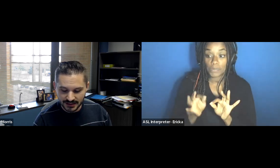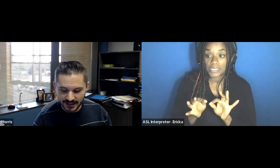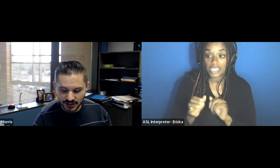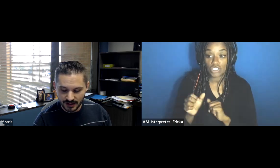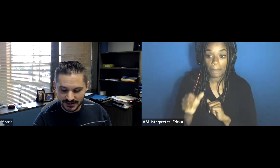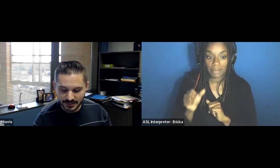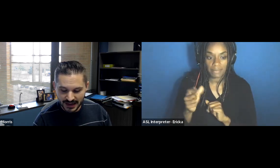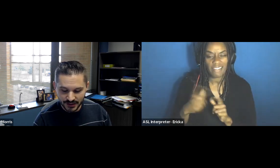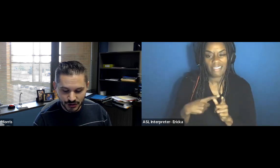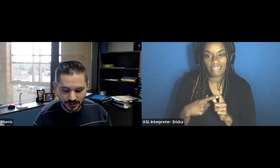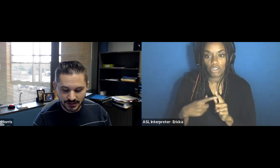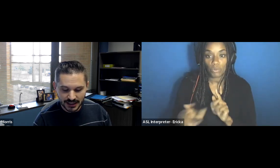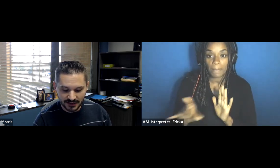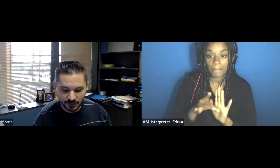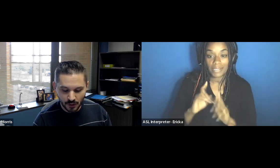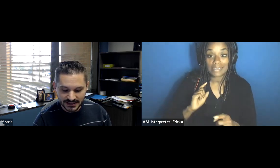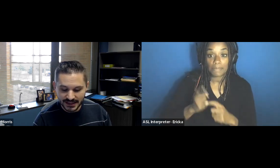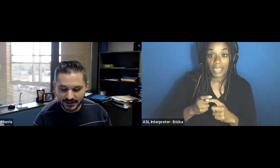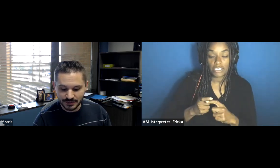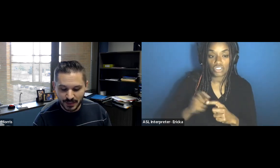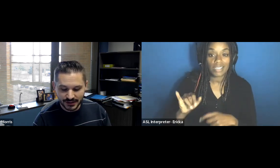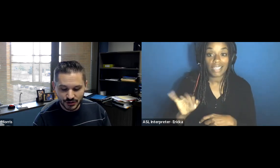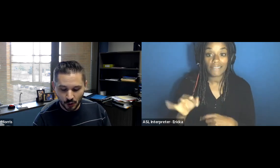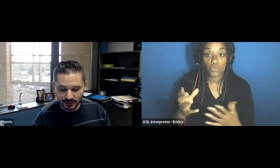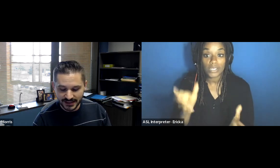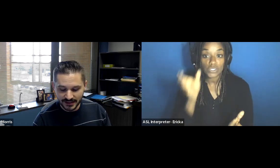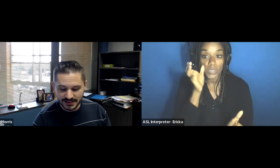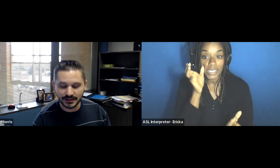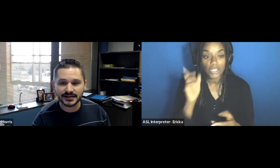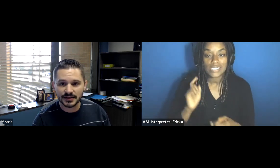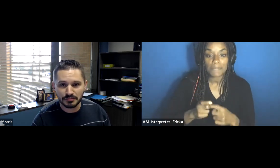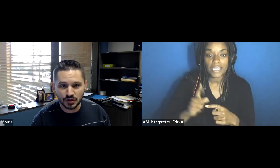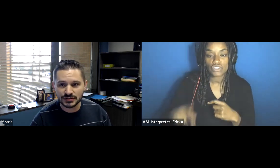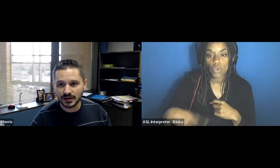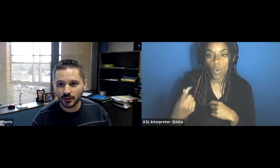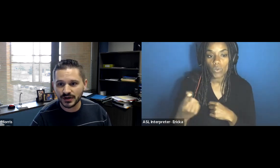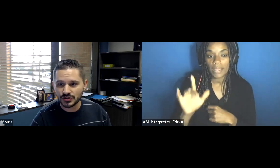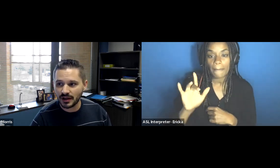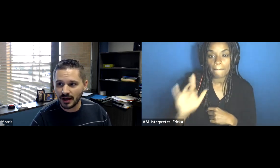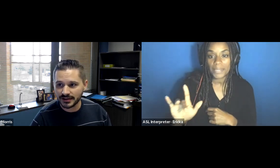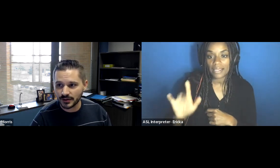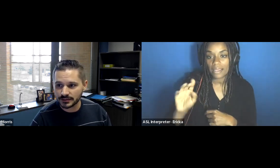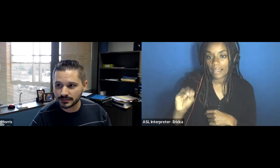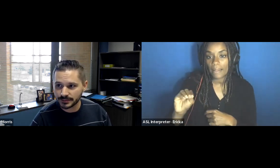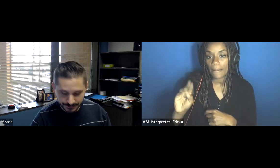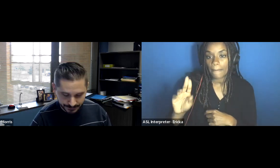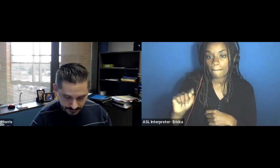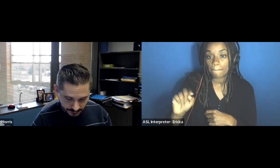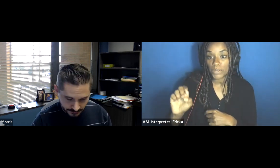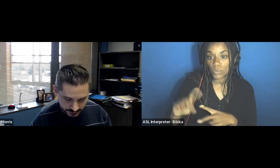For Spanish interpretation, you will find the globe icon on the menu bar. Please select on the "interpretation" button.